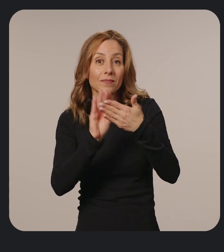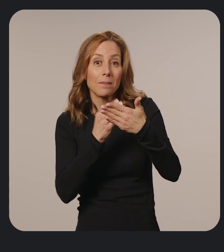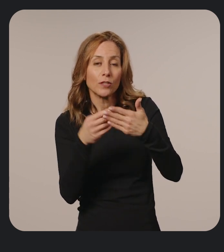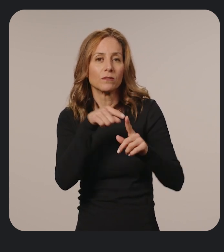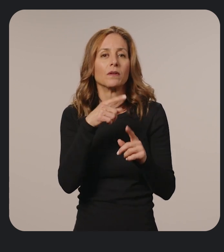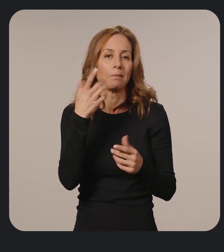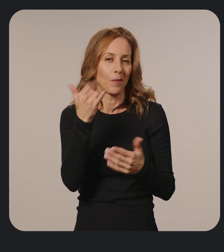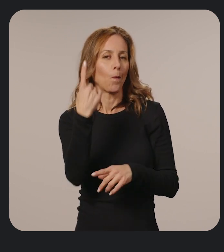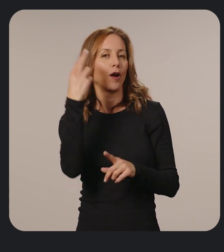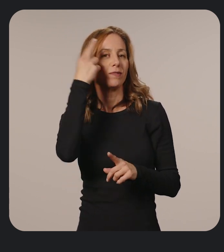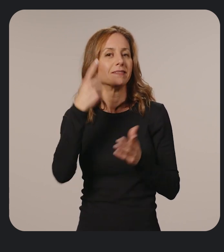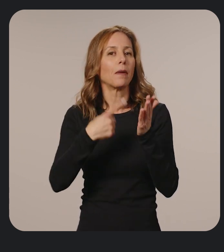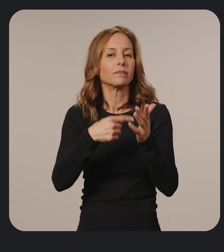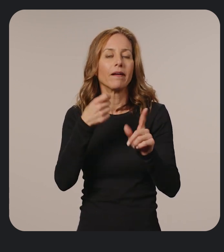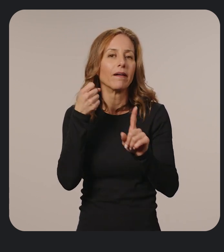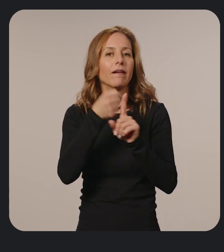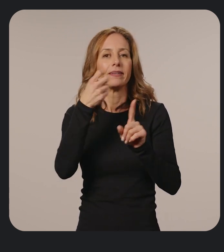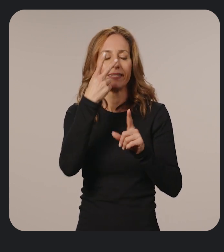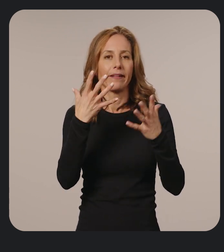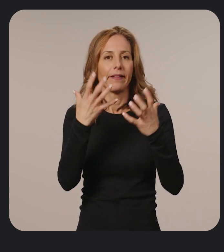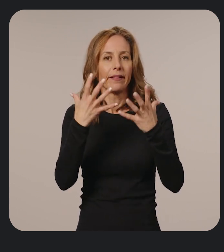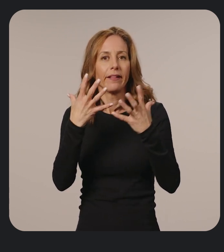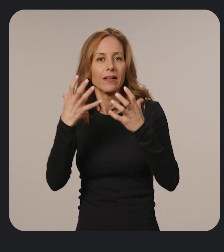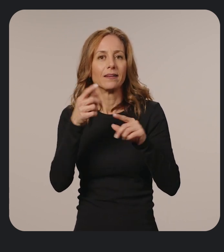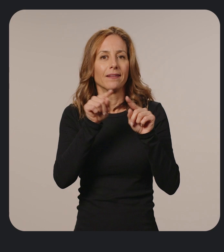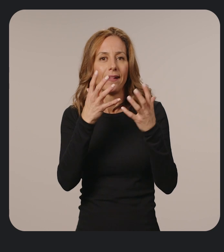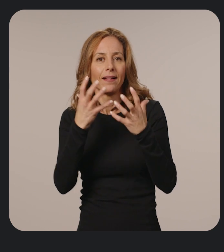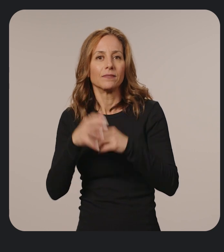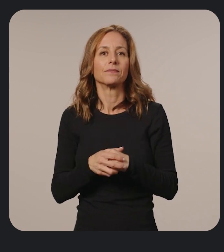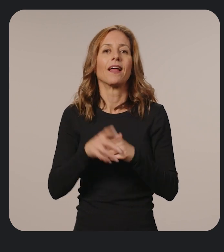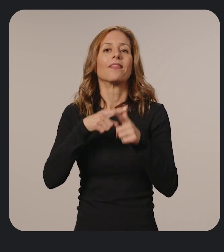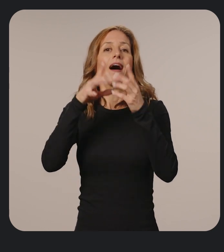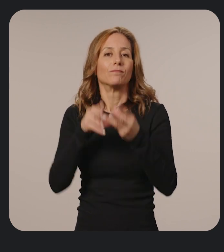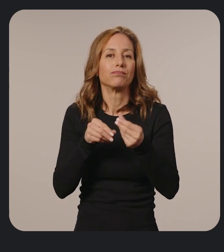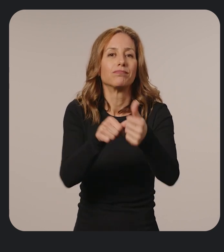Shader compilation is one of the reasons you'd sometimes see jank in the first few frames of a complex animation,